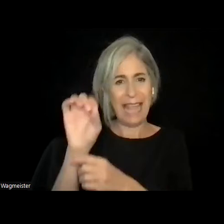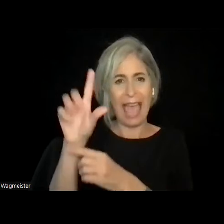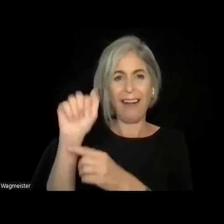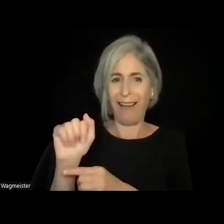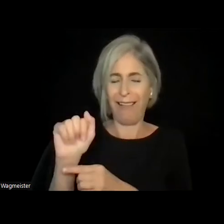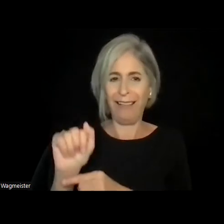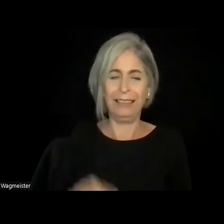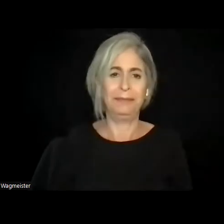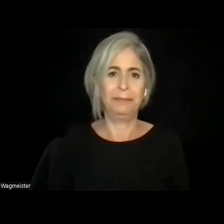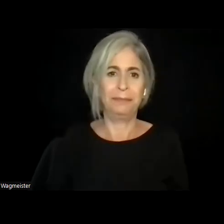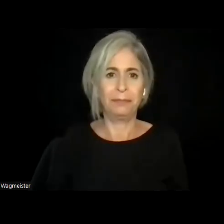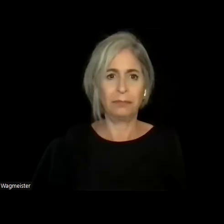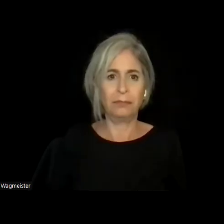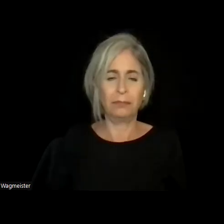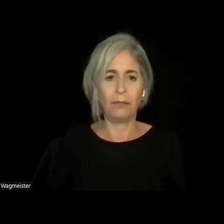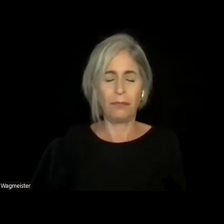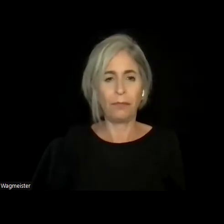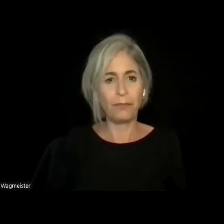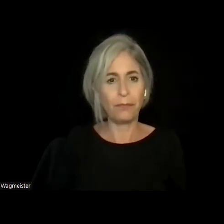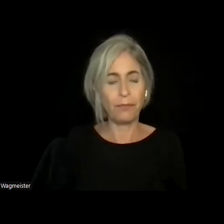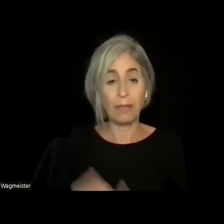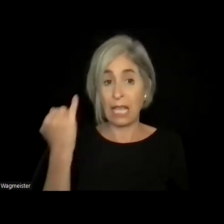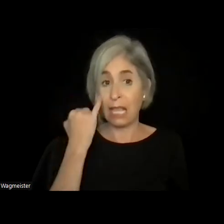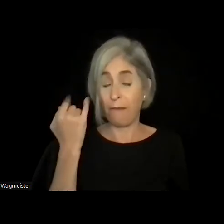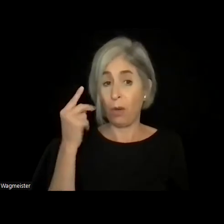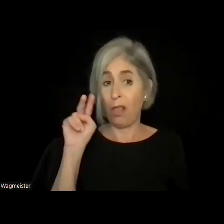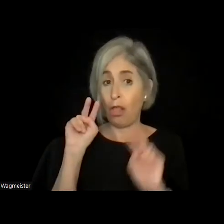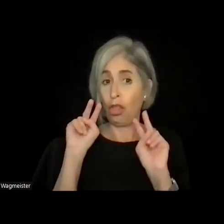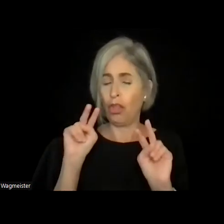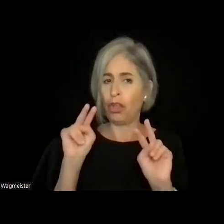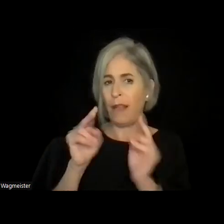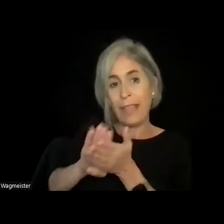are not really studying, getting the studies in the right context.